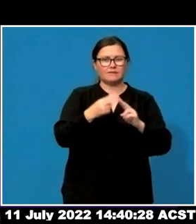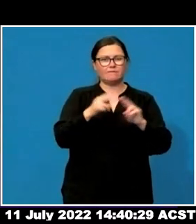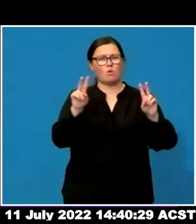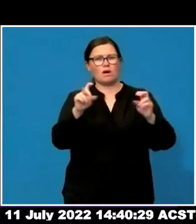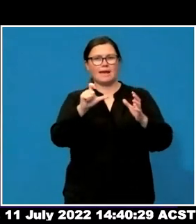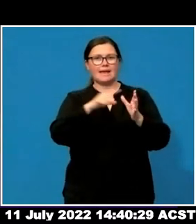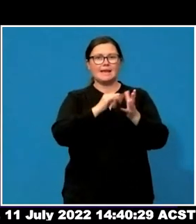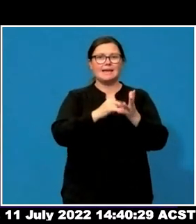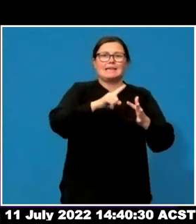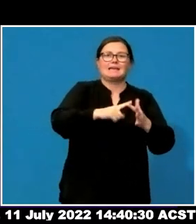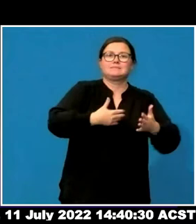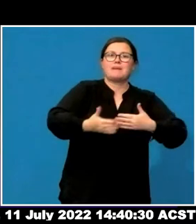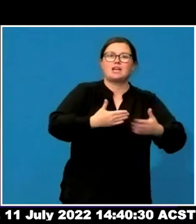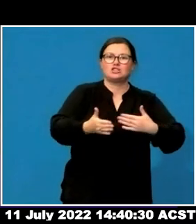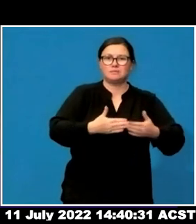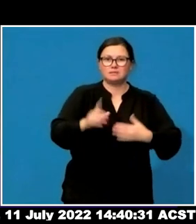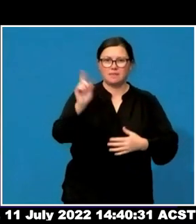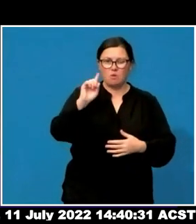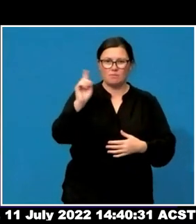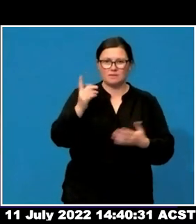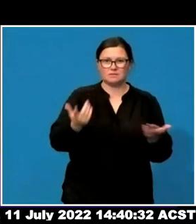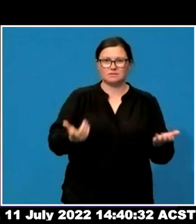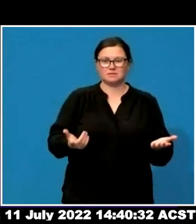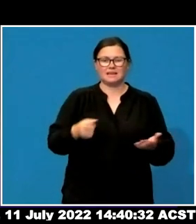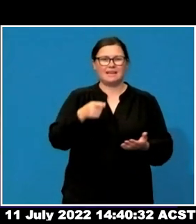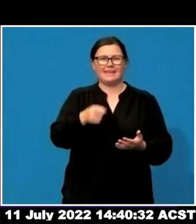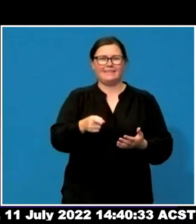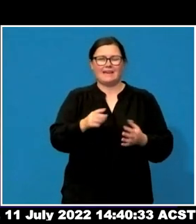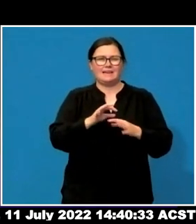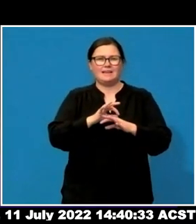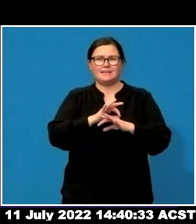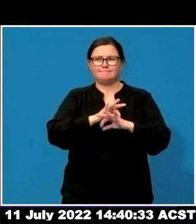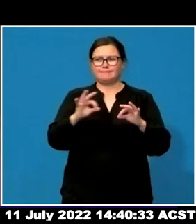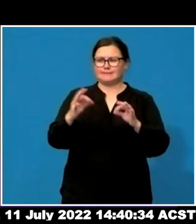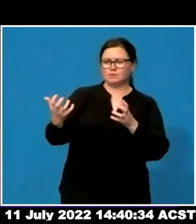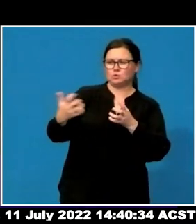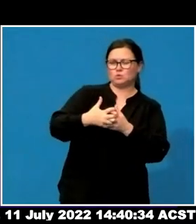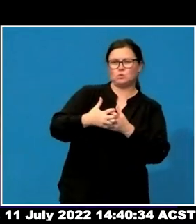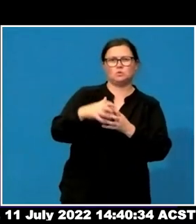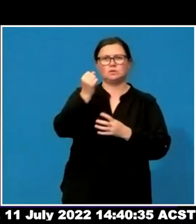Islander families. Because their lives are complex and they have touch points across all